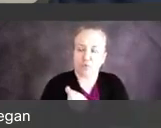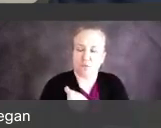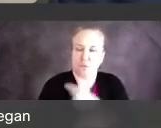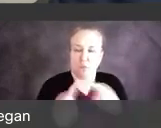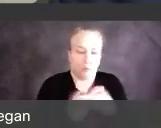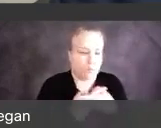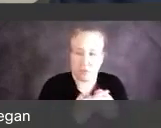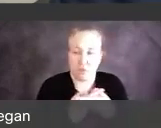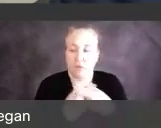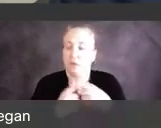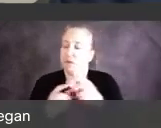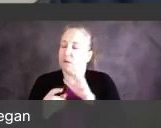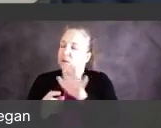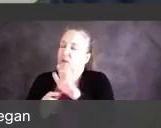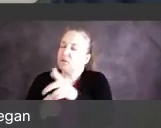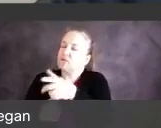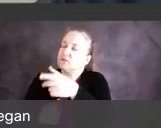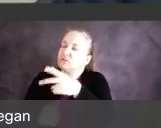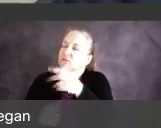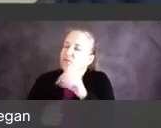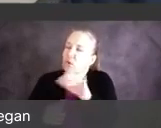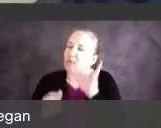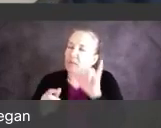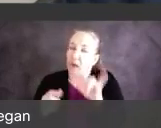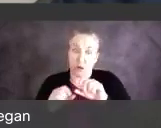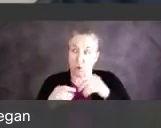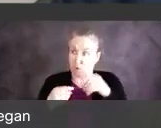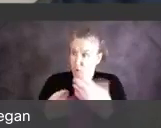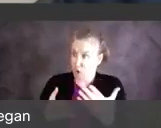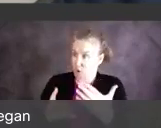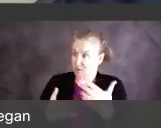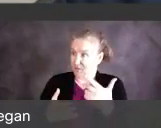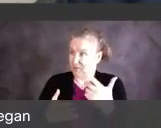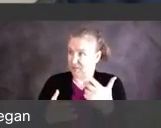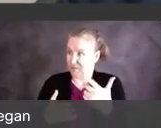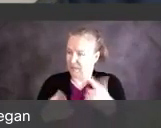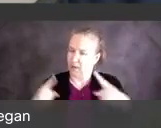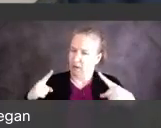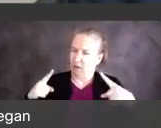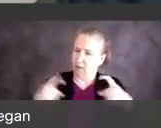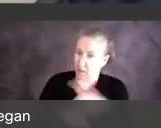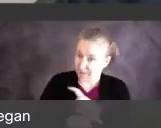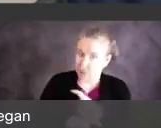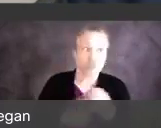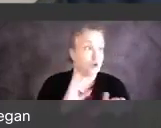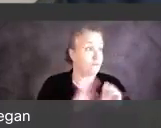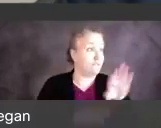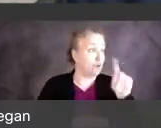how much has that complicated things in the month since we learned that and, you